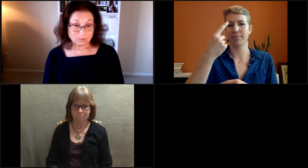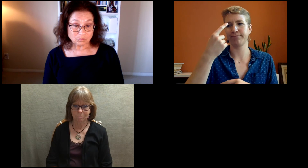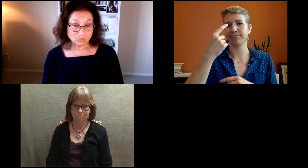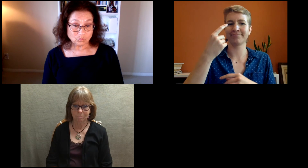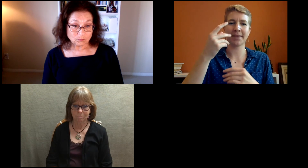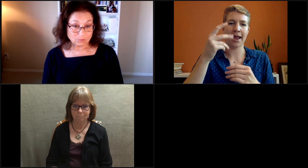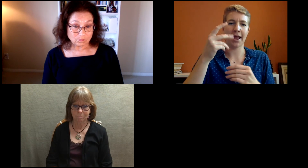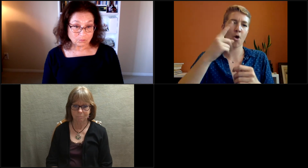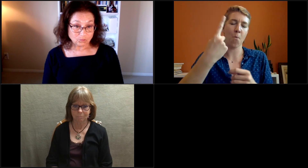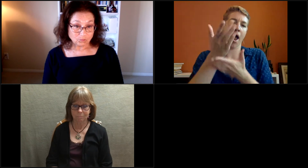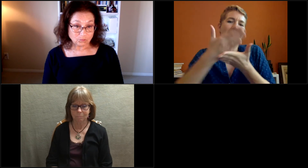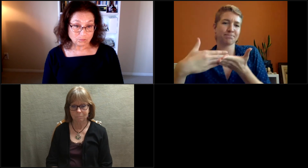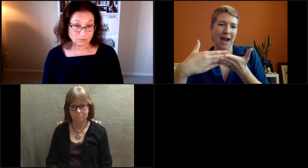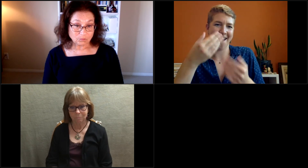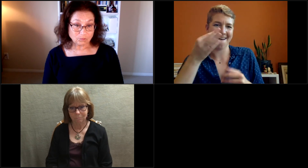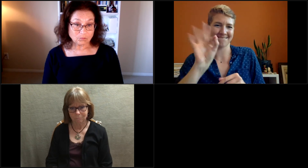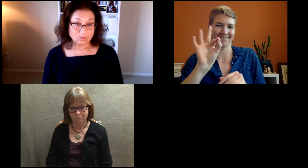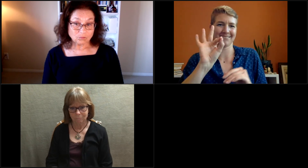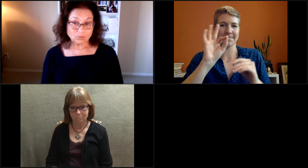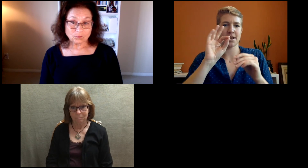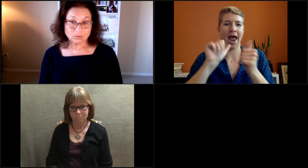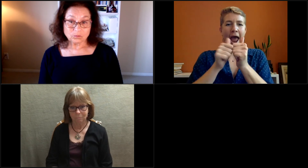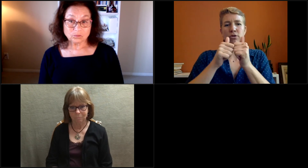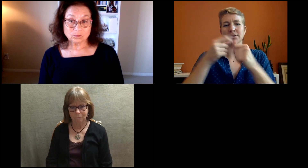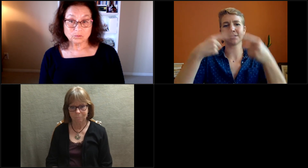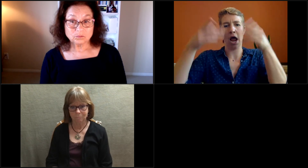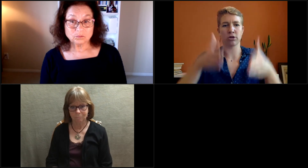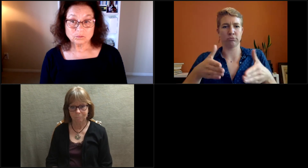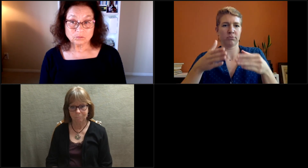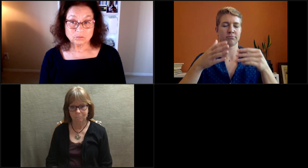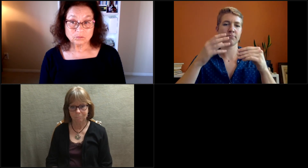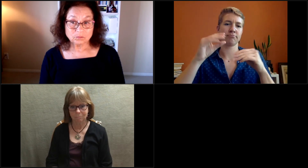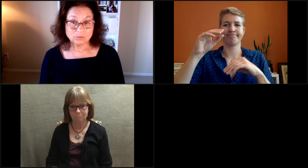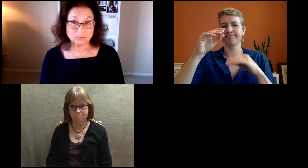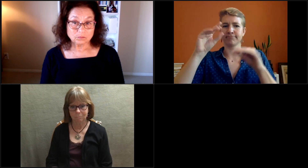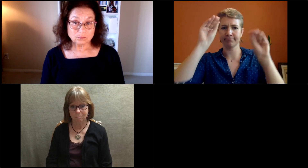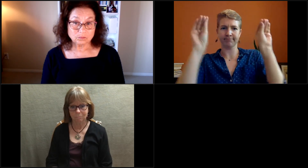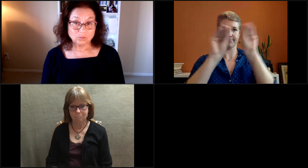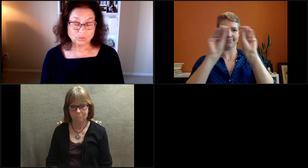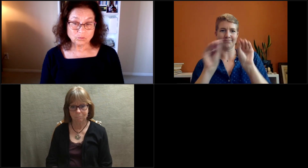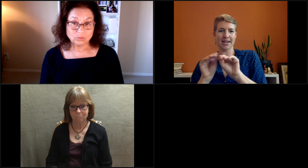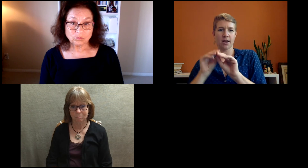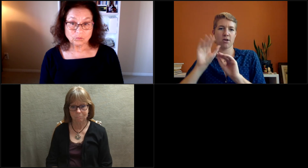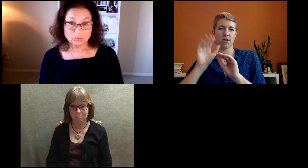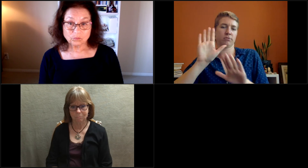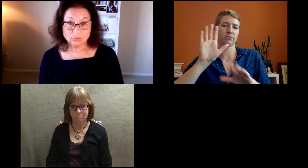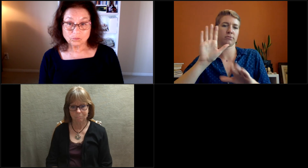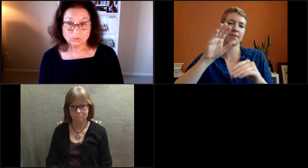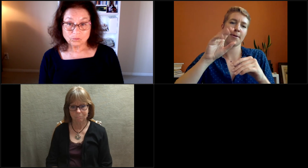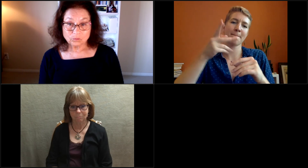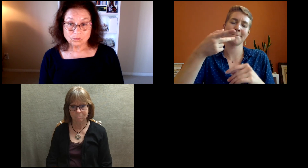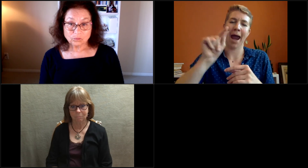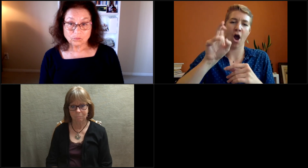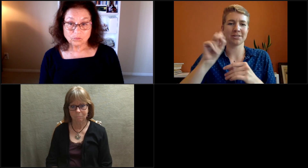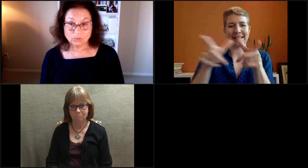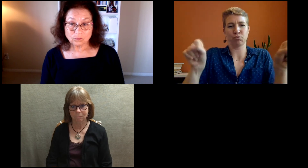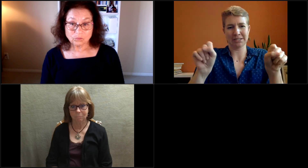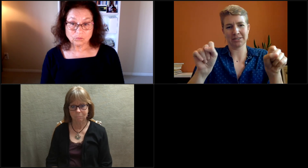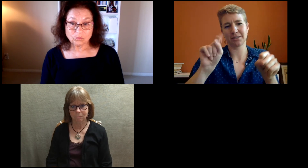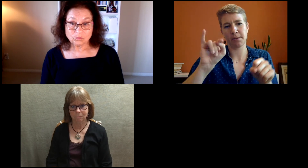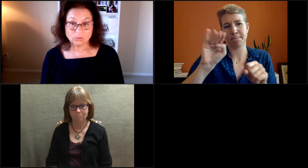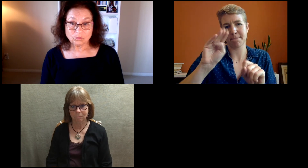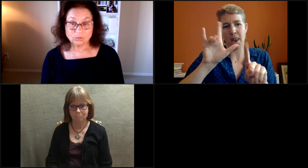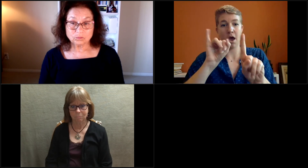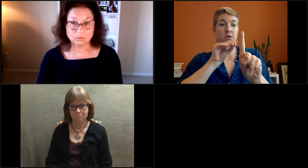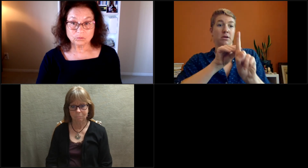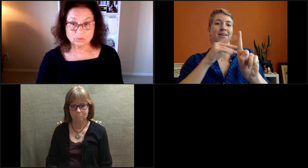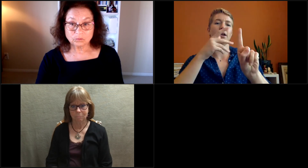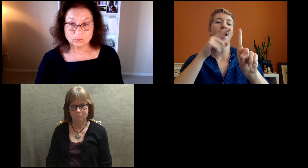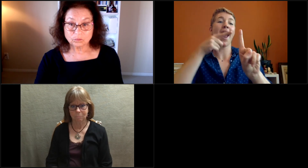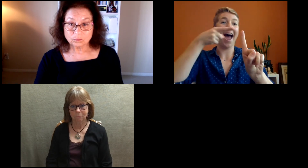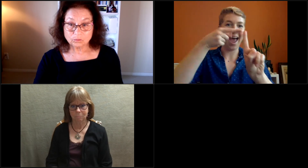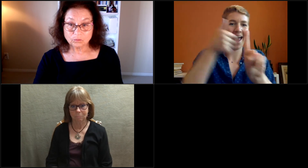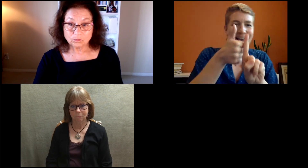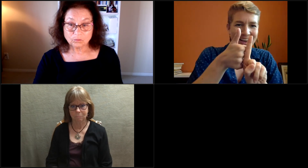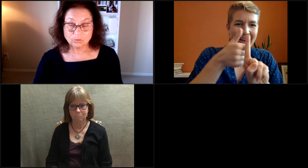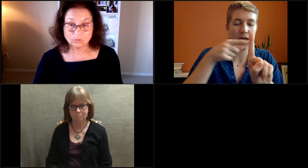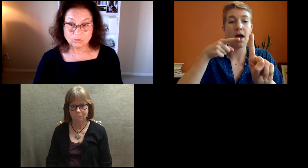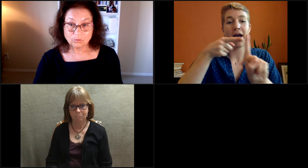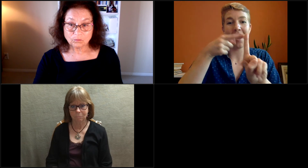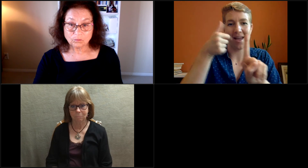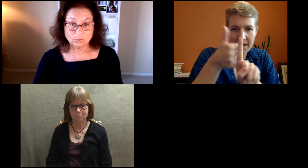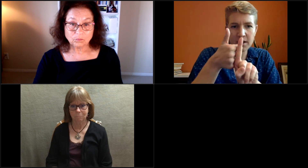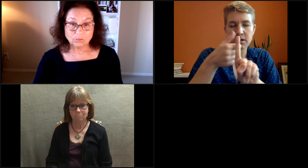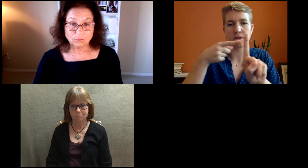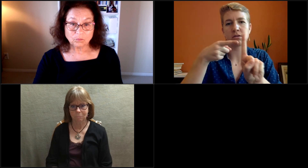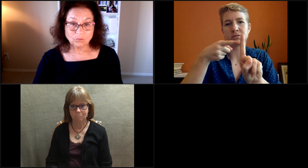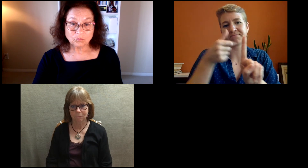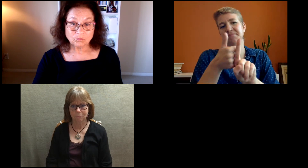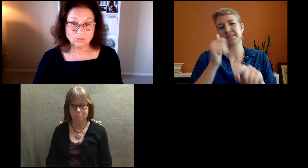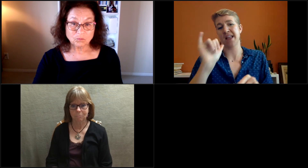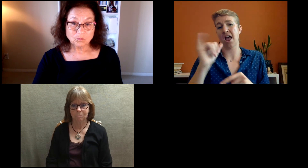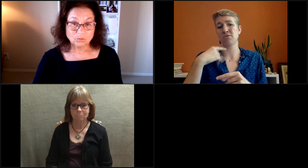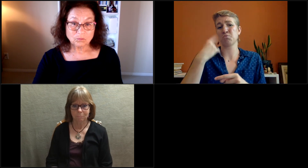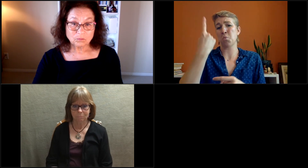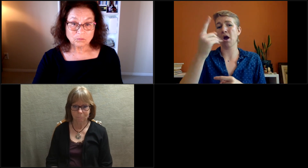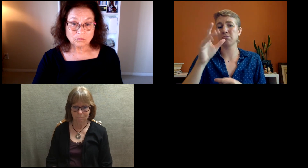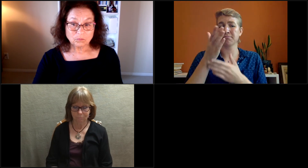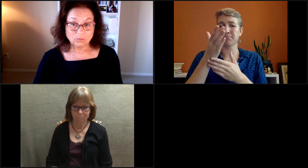So, I think that that is conveying one aspect of how signers are patterning their language.